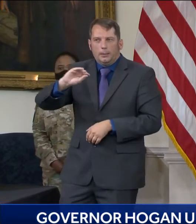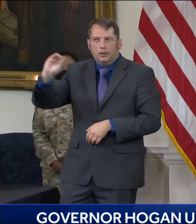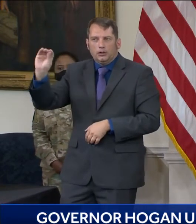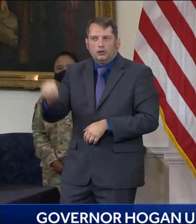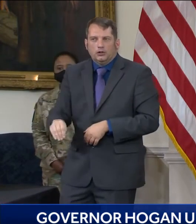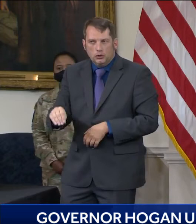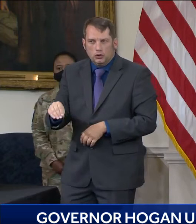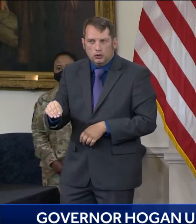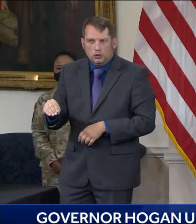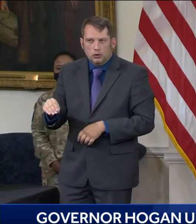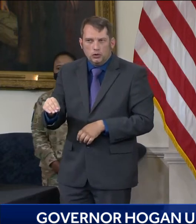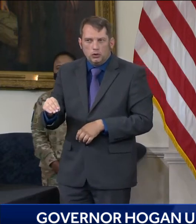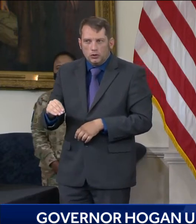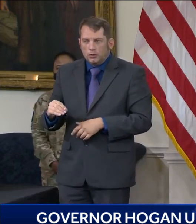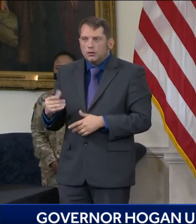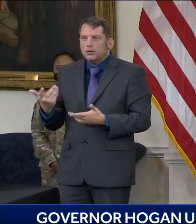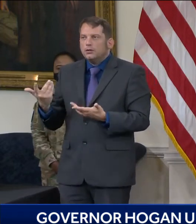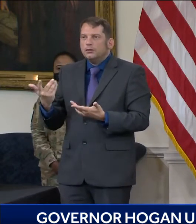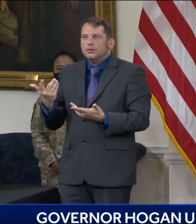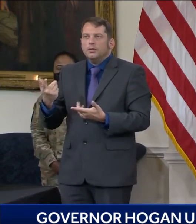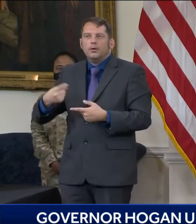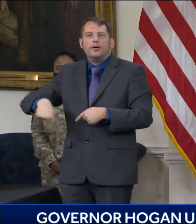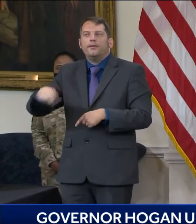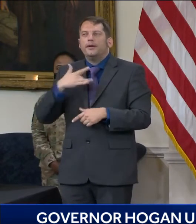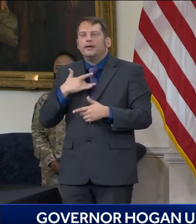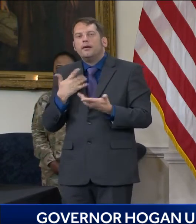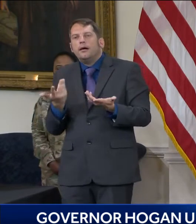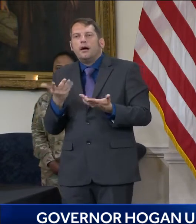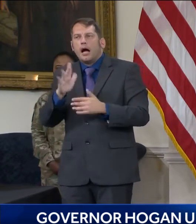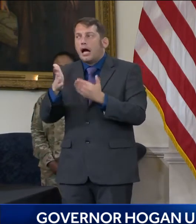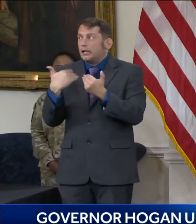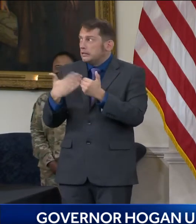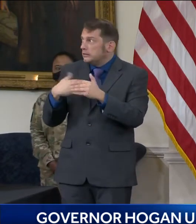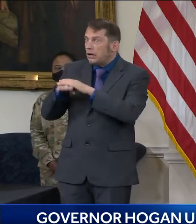NOW THEY ARE LIKE, I JUST GOT IT SO I DON’T NEED TO SHOW UP.